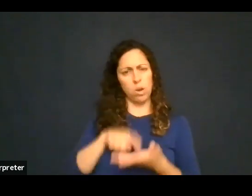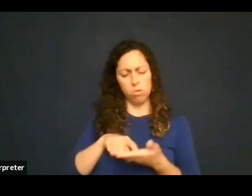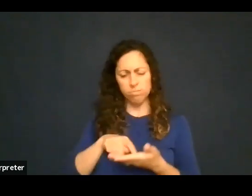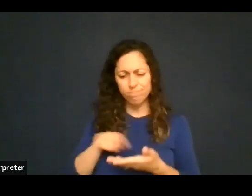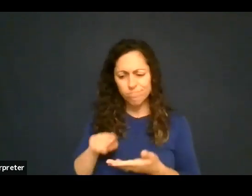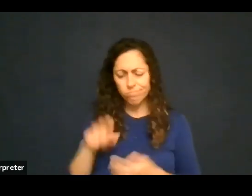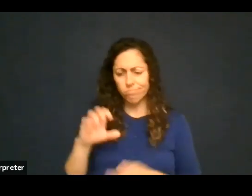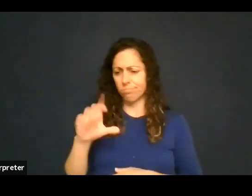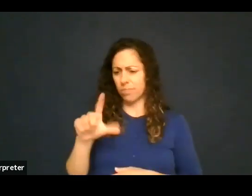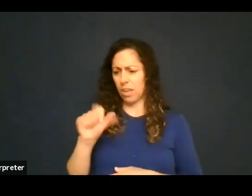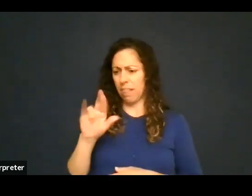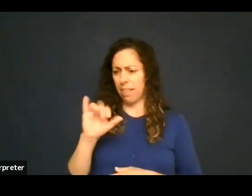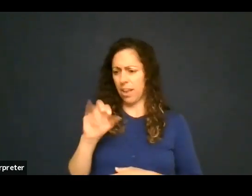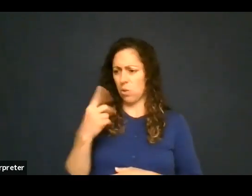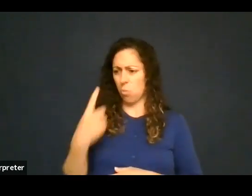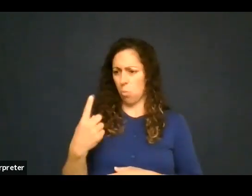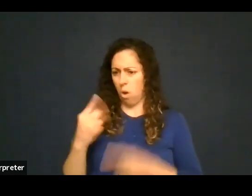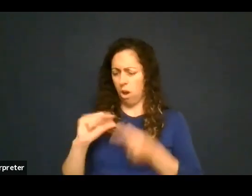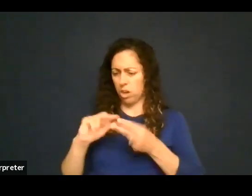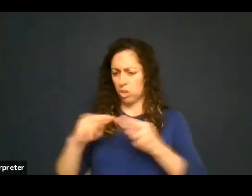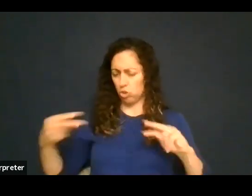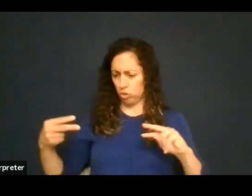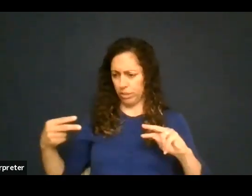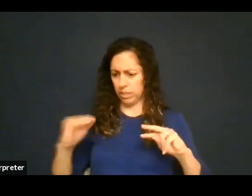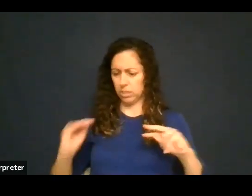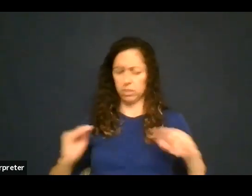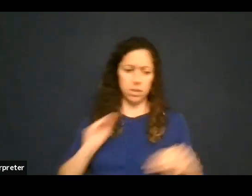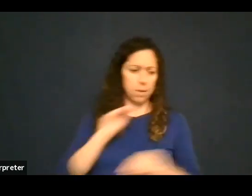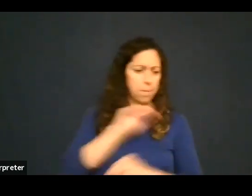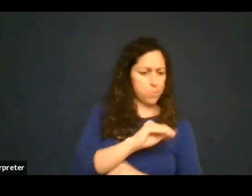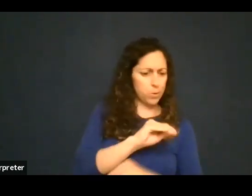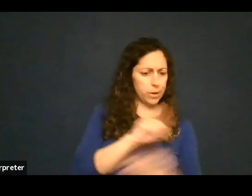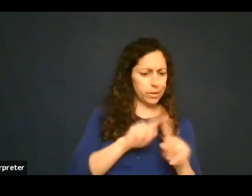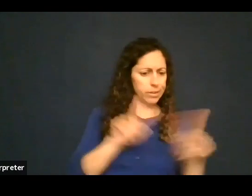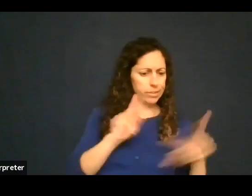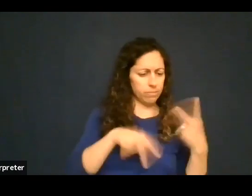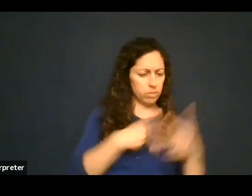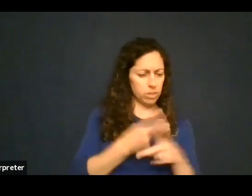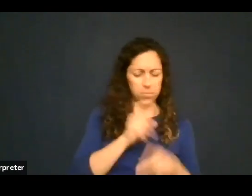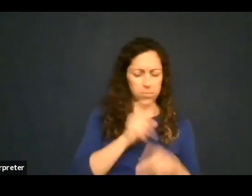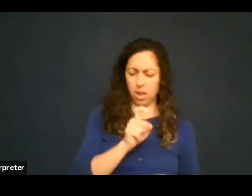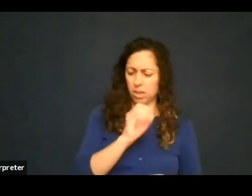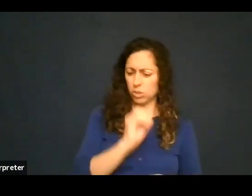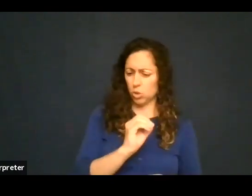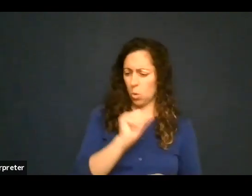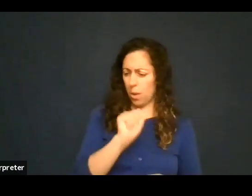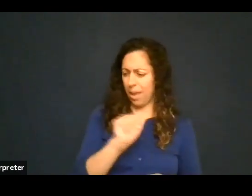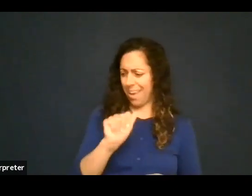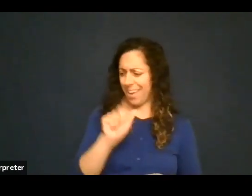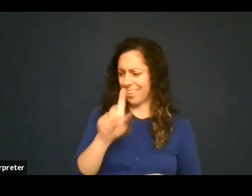of adeno-associated virus-- the one called XOAAD1, then we were able to restore some,